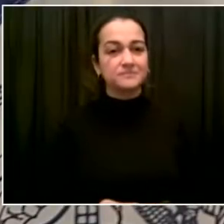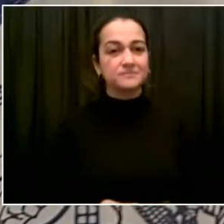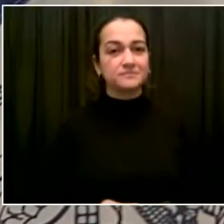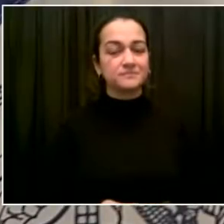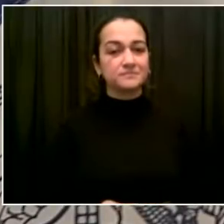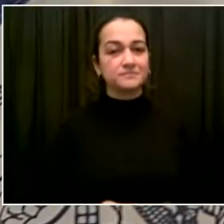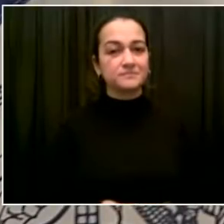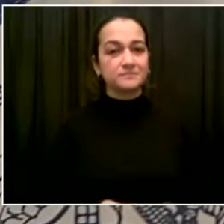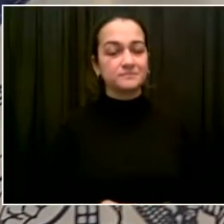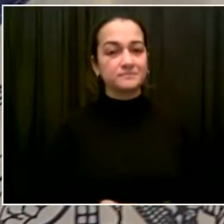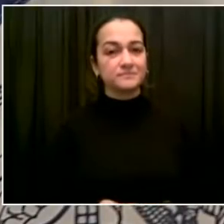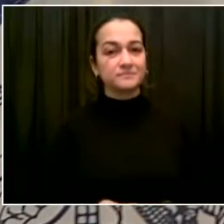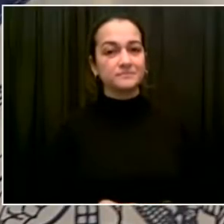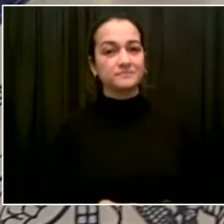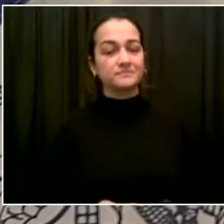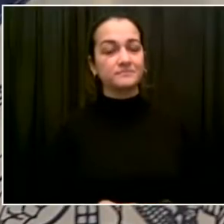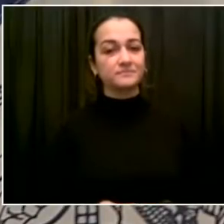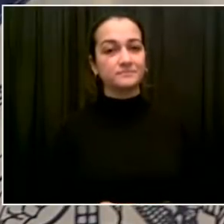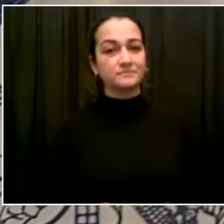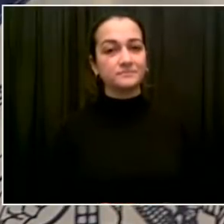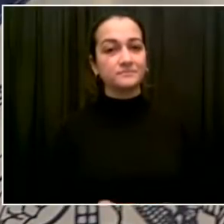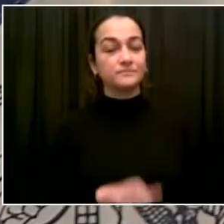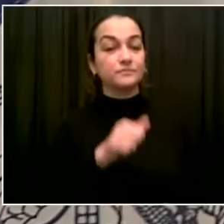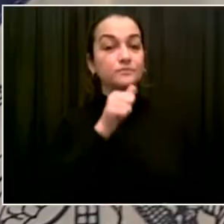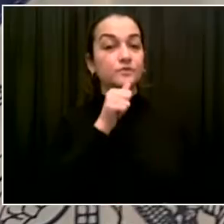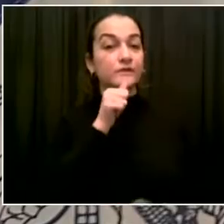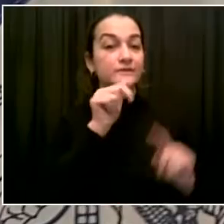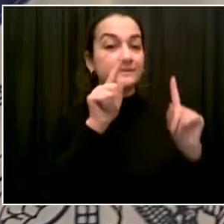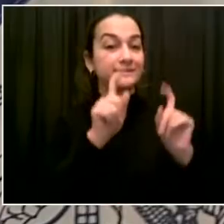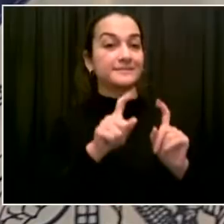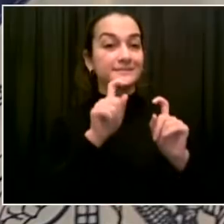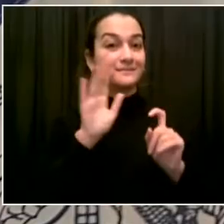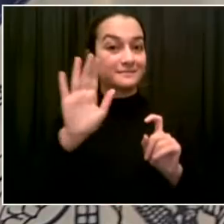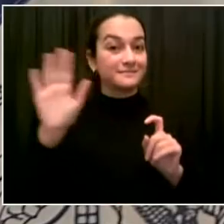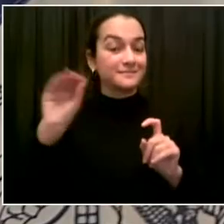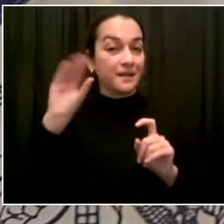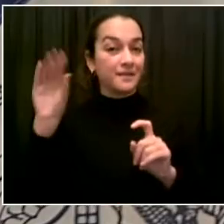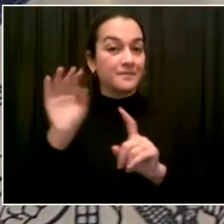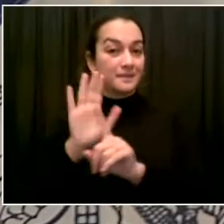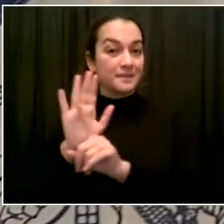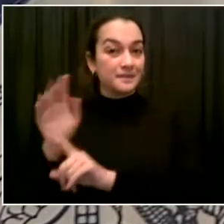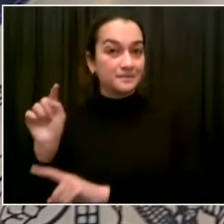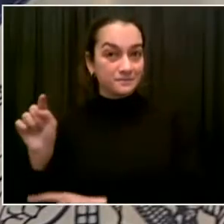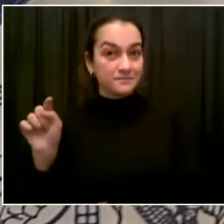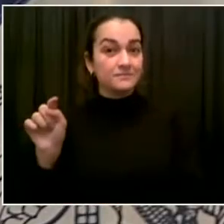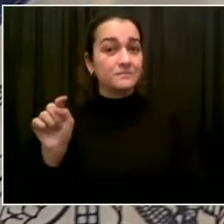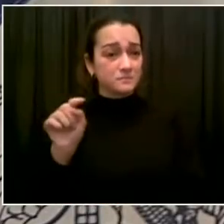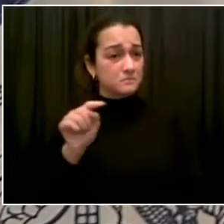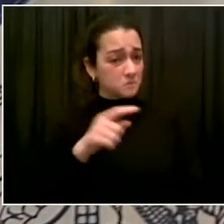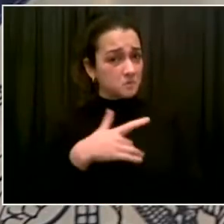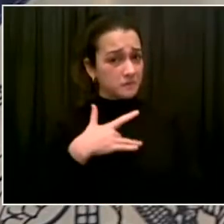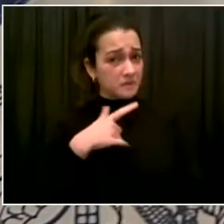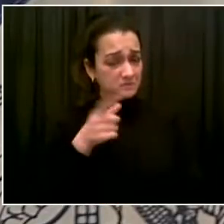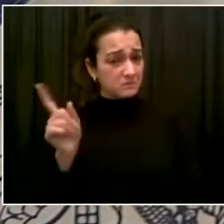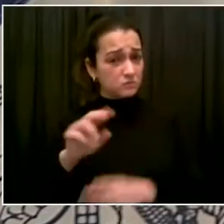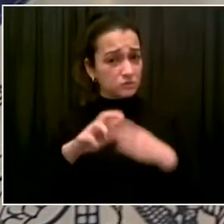I WANTED TO FOLLOW UP ON JAMES'S QUESTION, HOW ARE YOU CHECKING ON THE ACCURACY